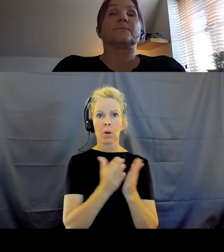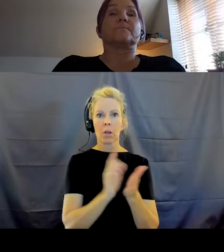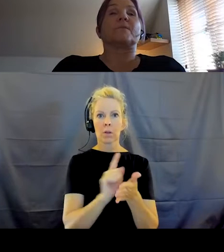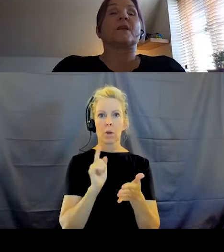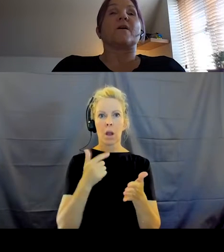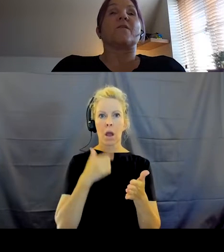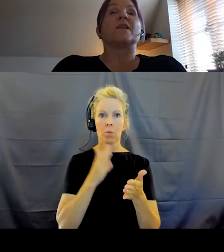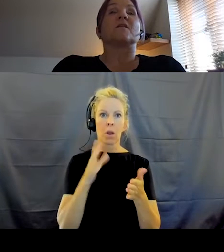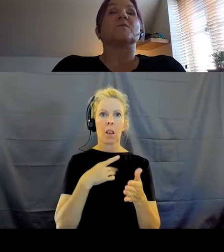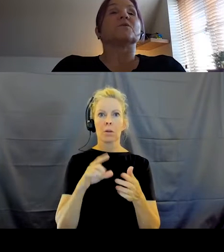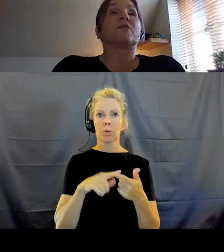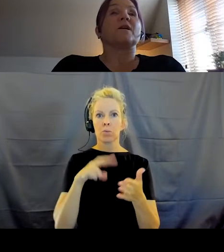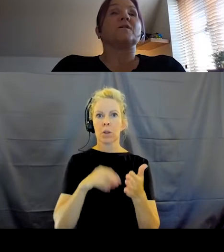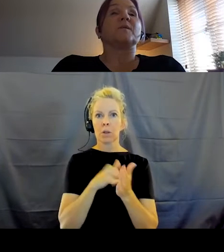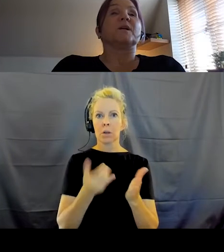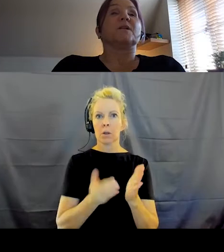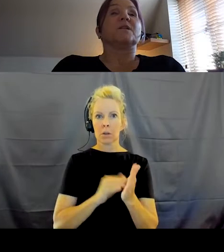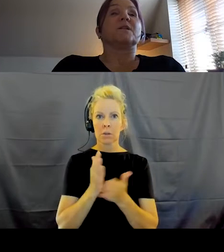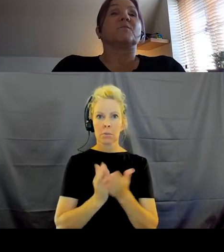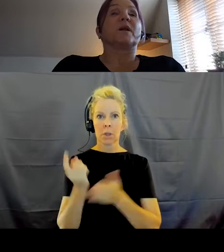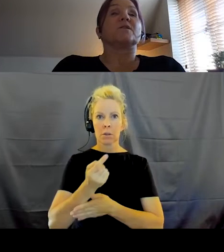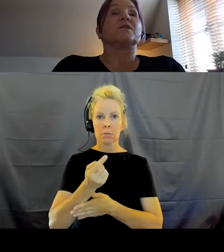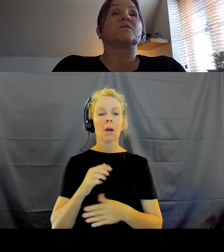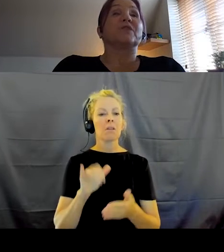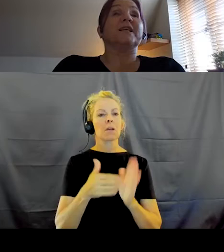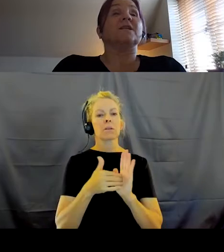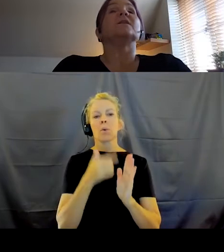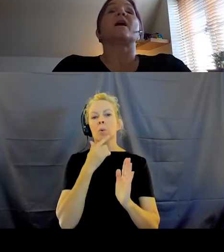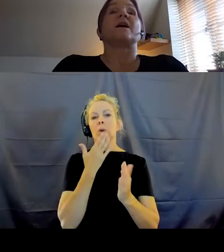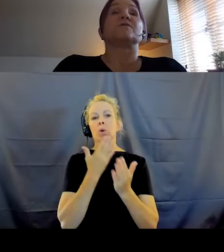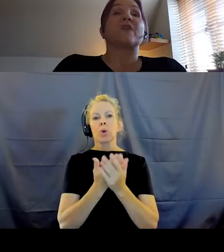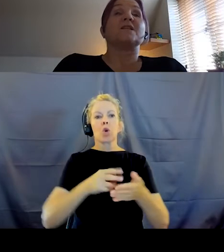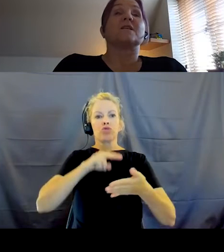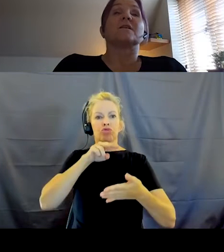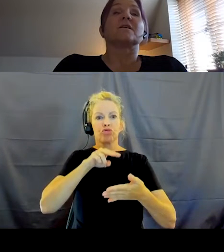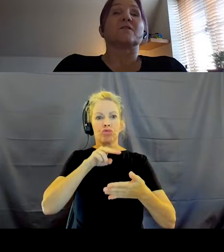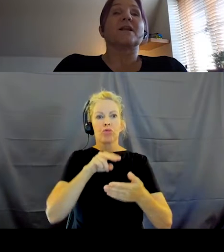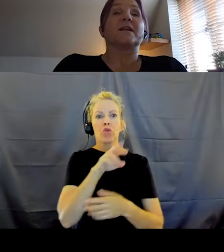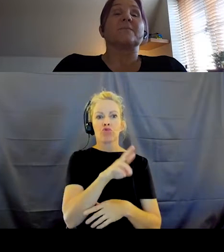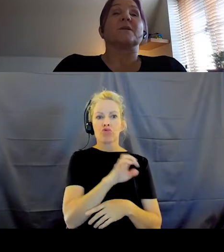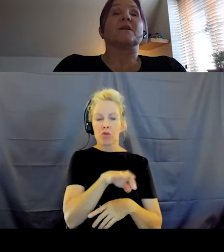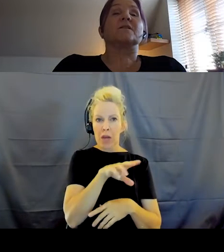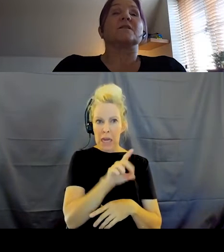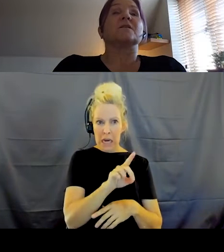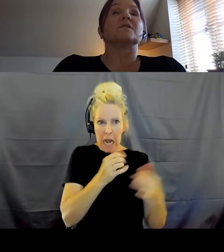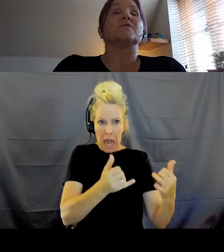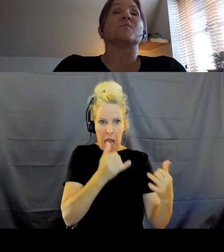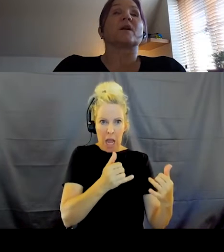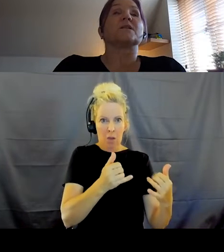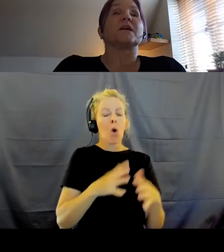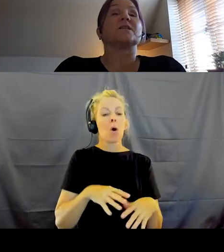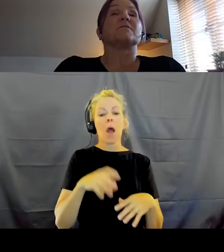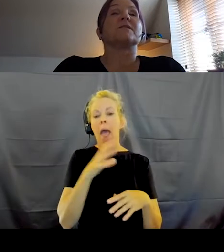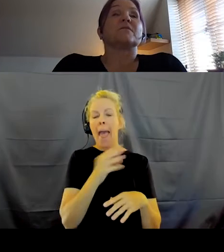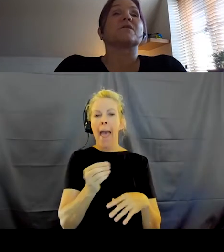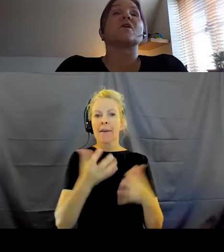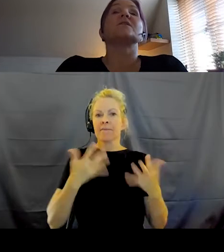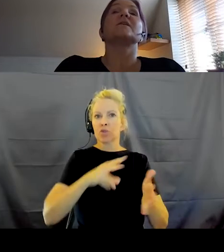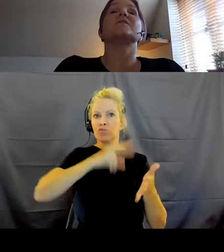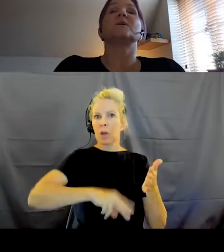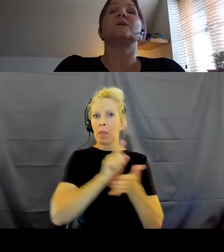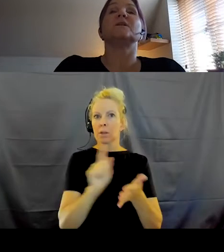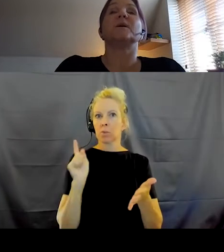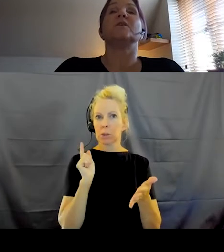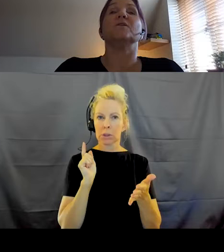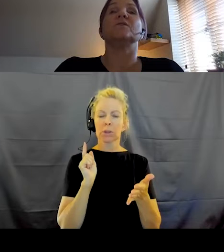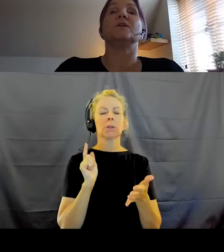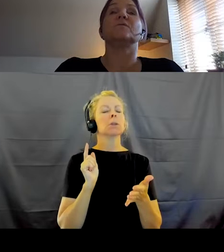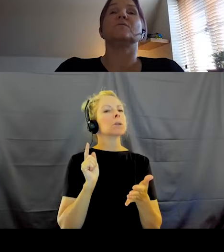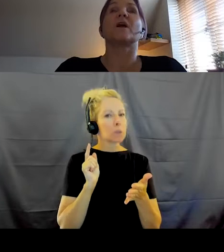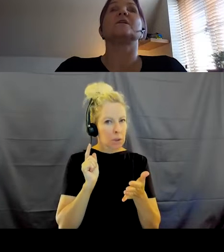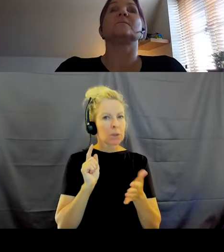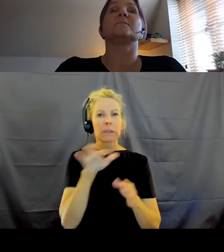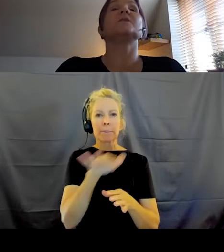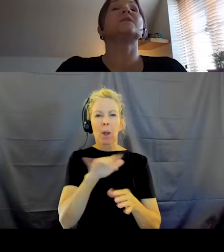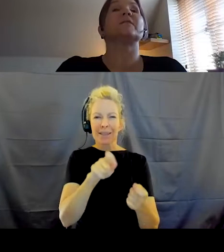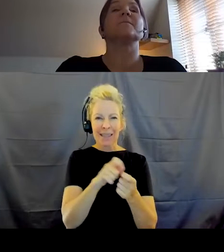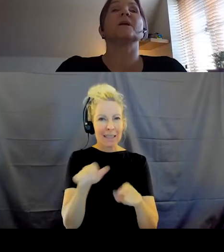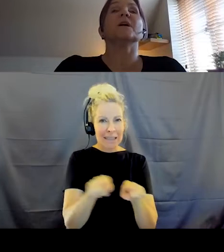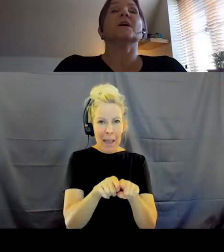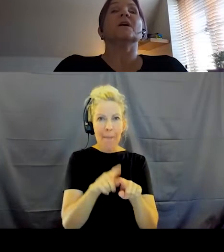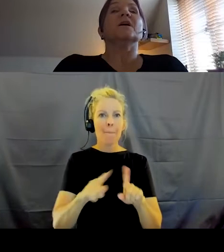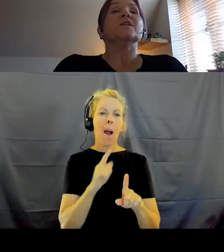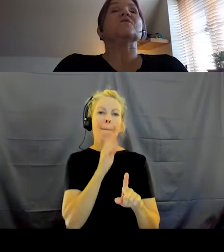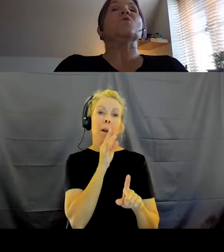Leonie: That example is great, because it pronounces read and read correctly. It does